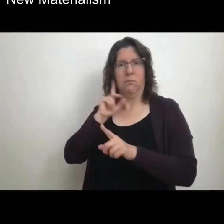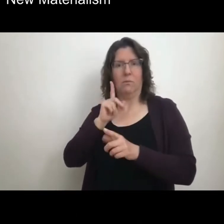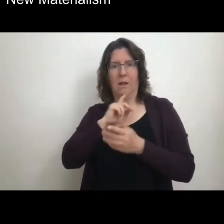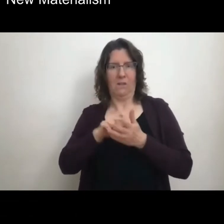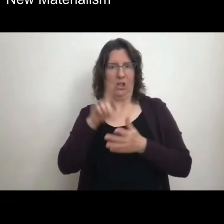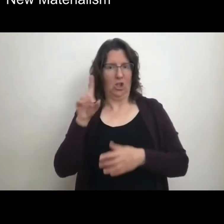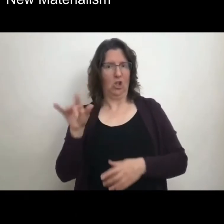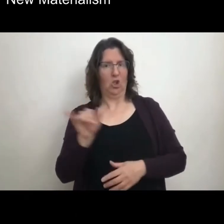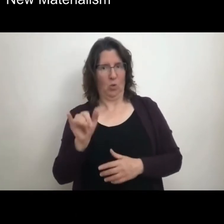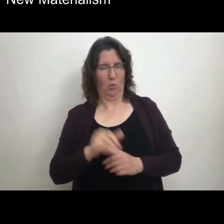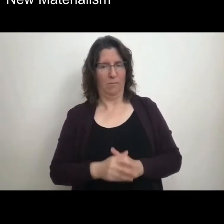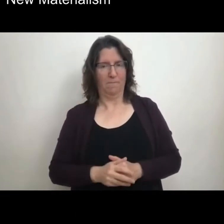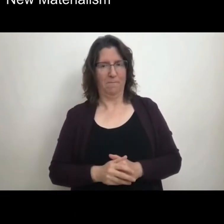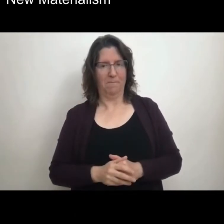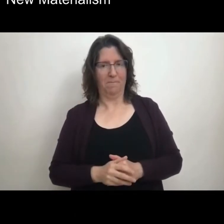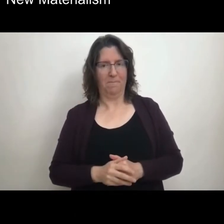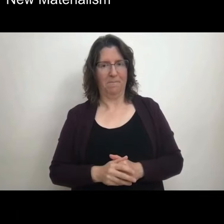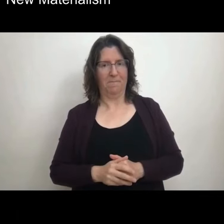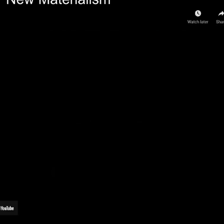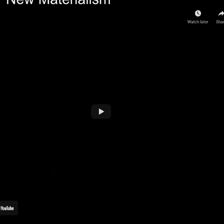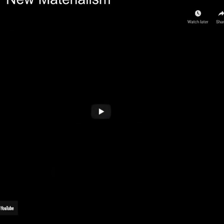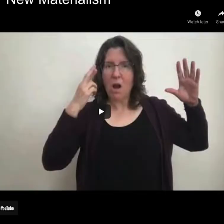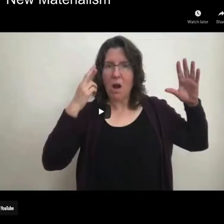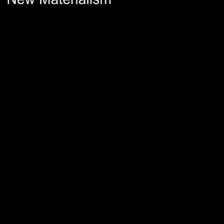This theory can be applied to deaf education too.